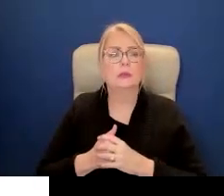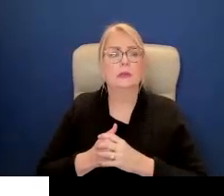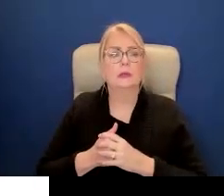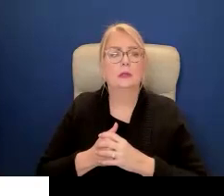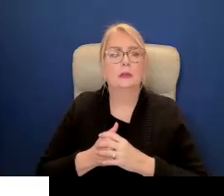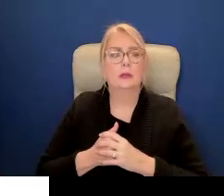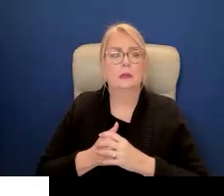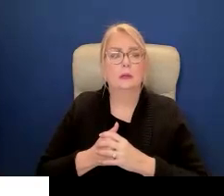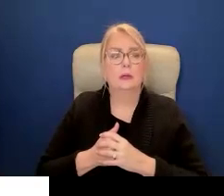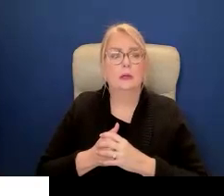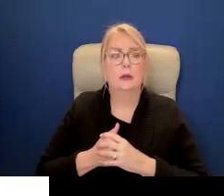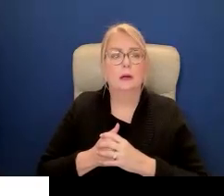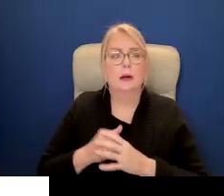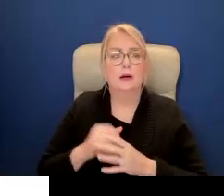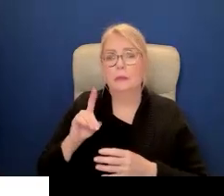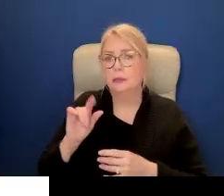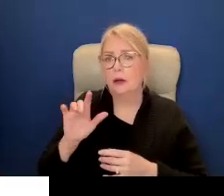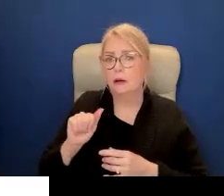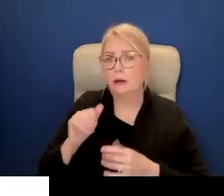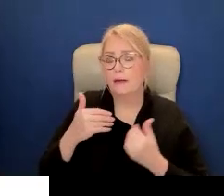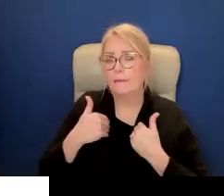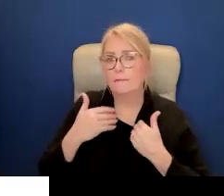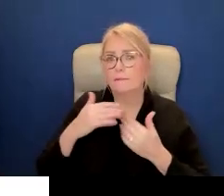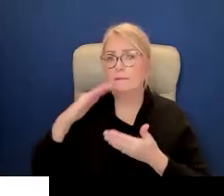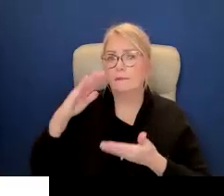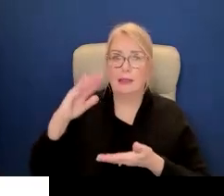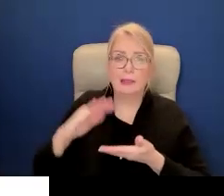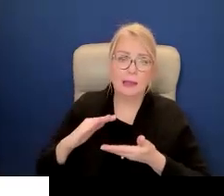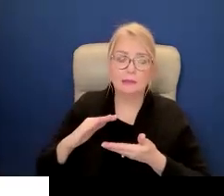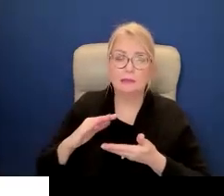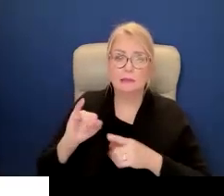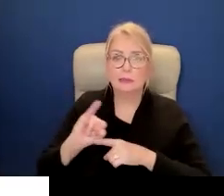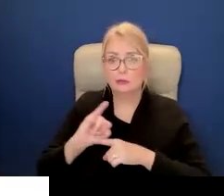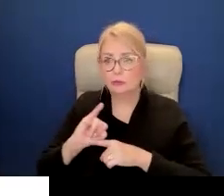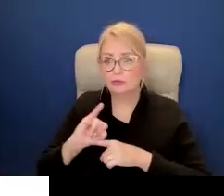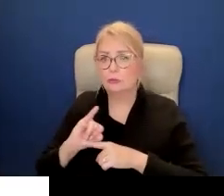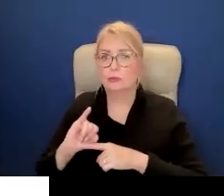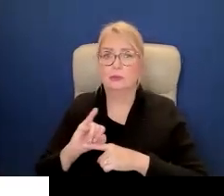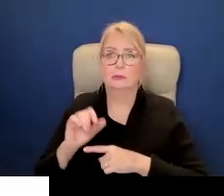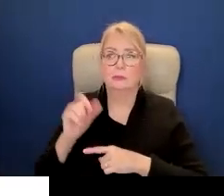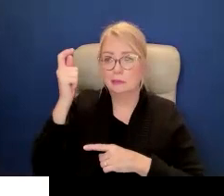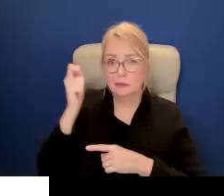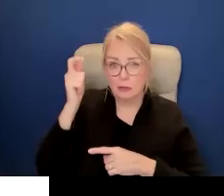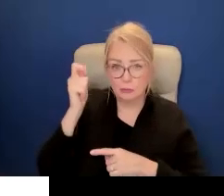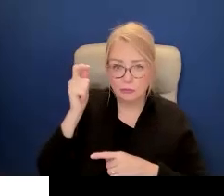They also have fewer scholarship options or internships. Fellowships, if you are aware